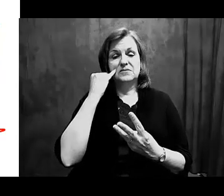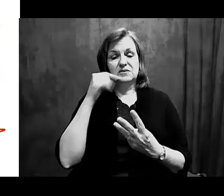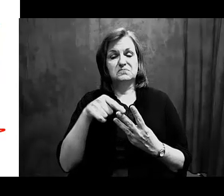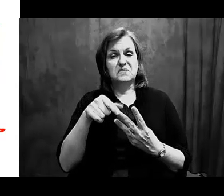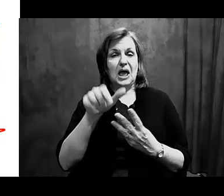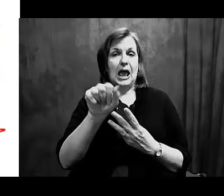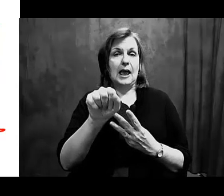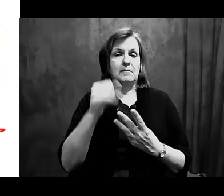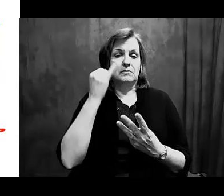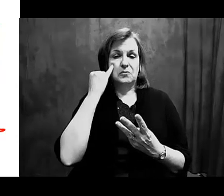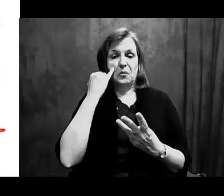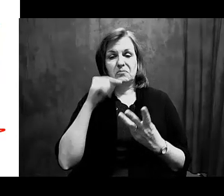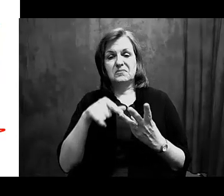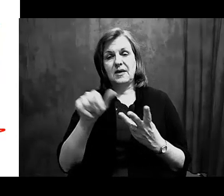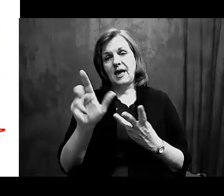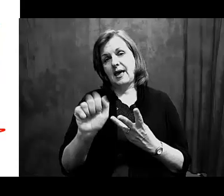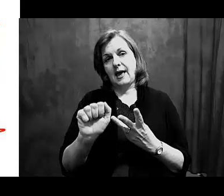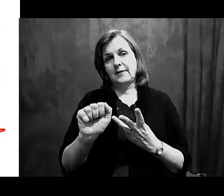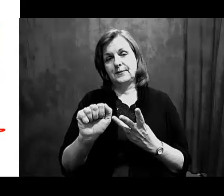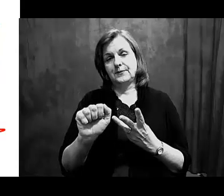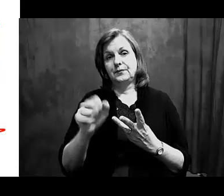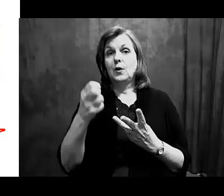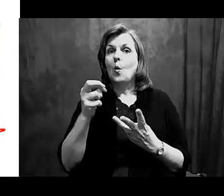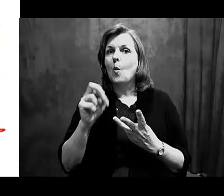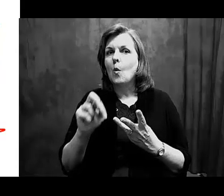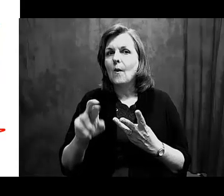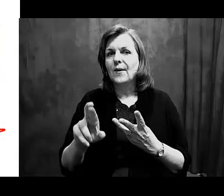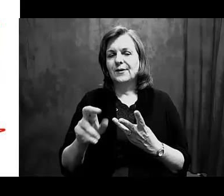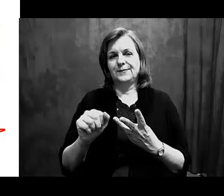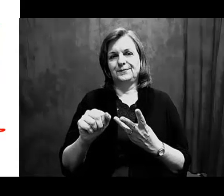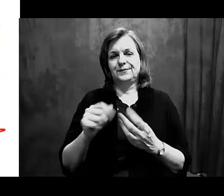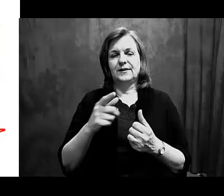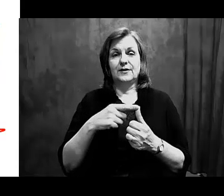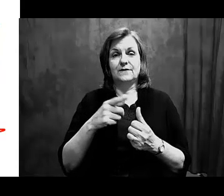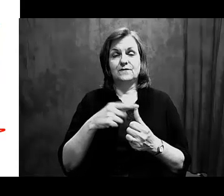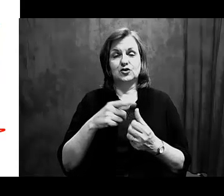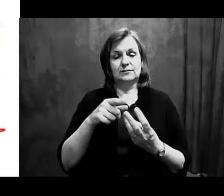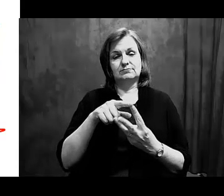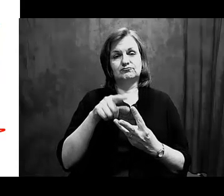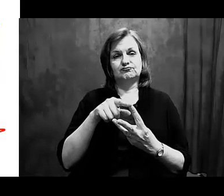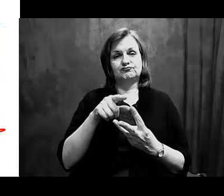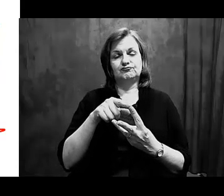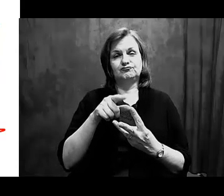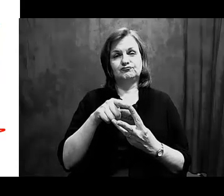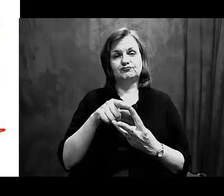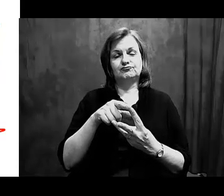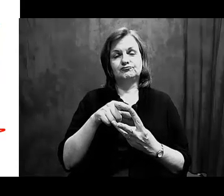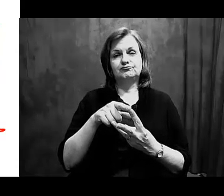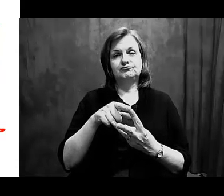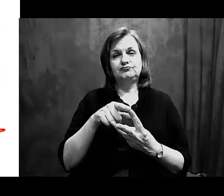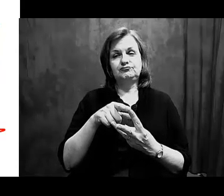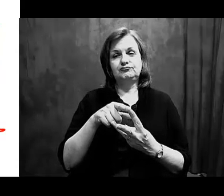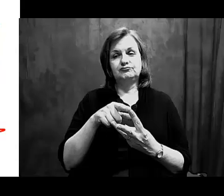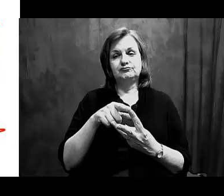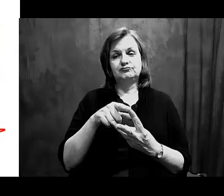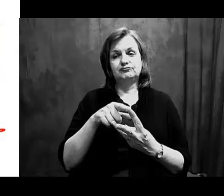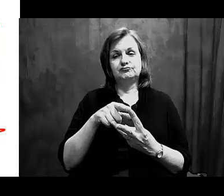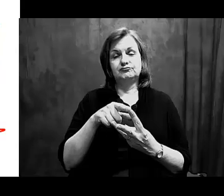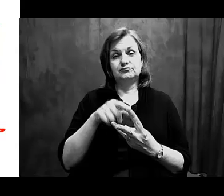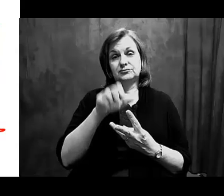the second one could be A and the third one could be A Or, the first one